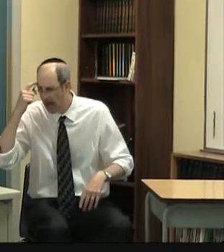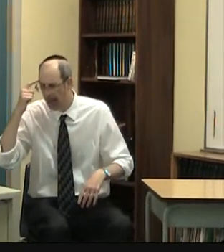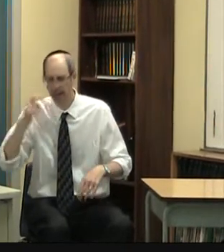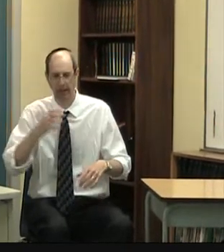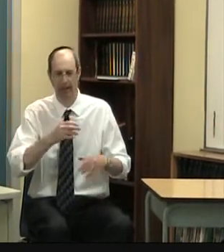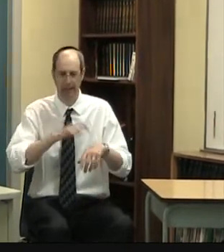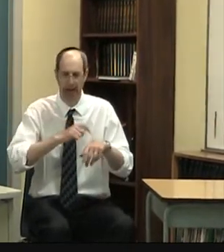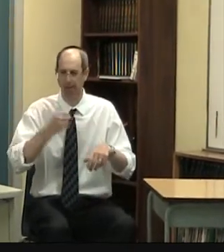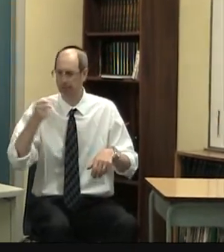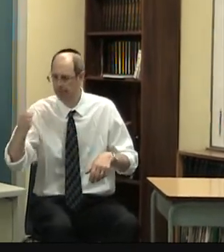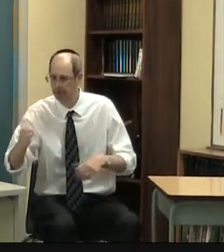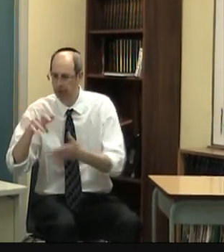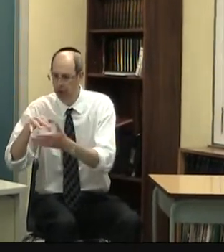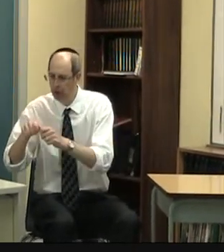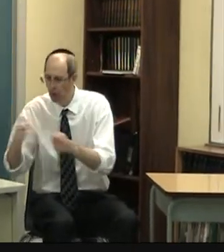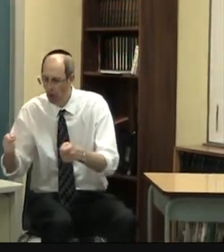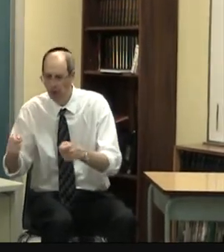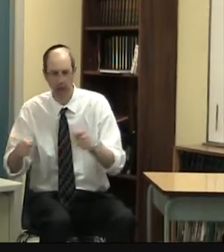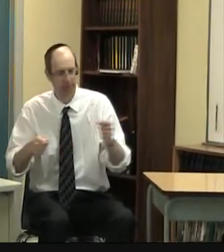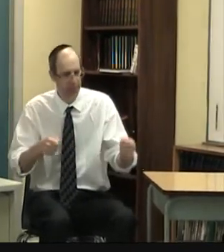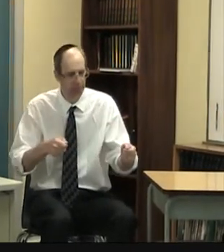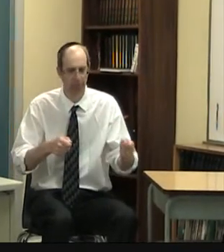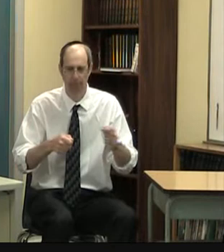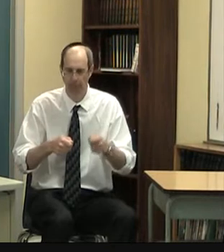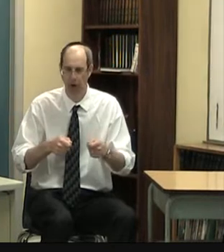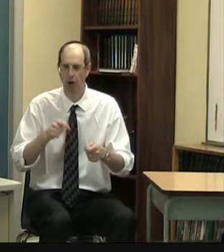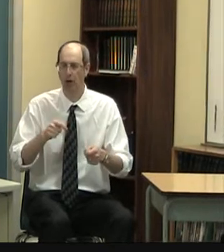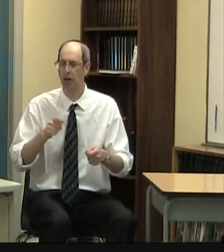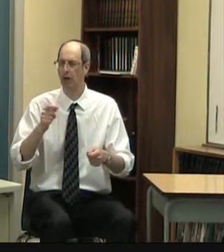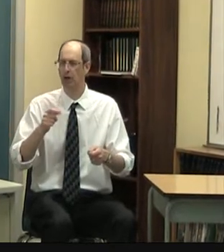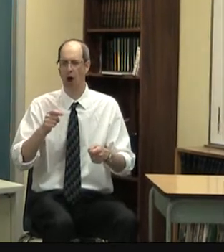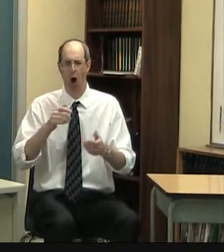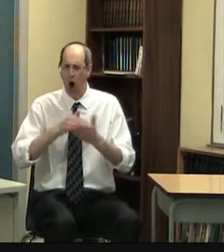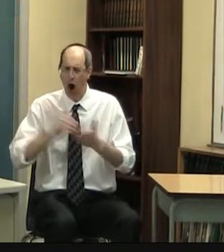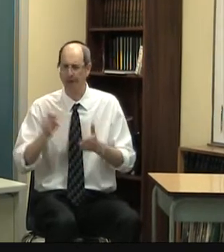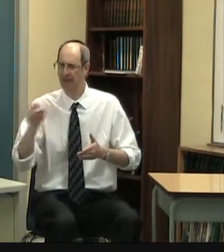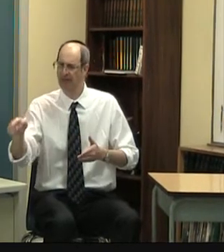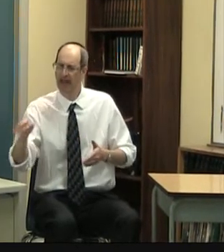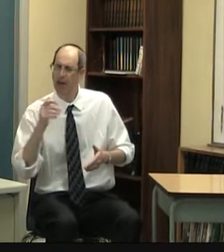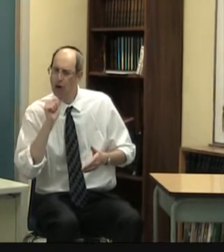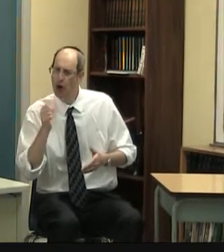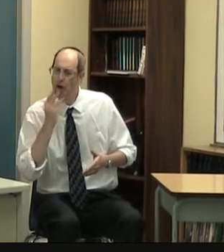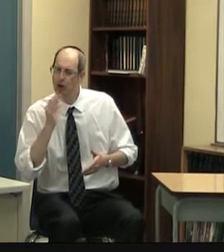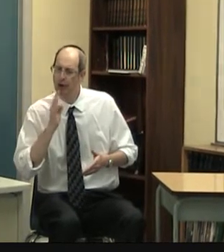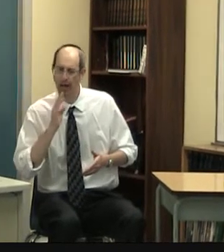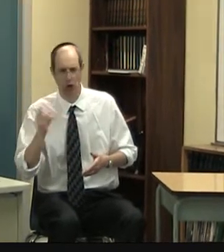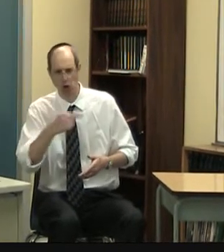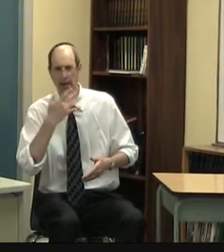Spira more than one setting you guys are so lucky And i'll tell you that's really the scuffle a marquee gigas